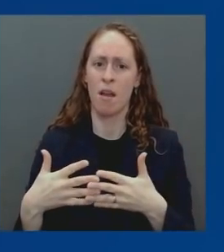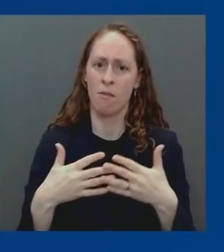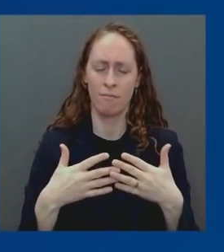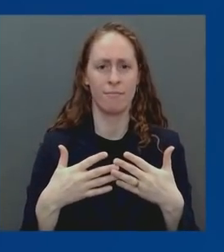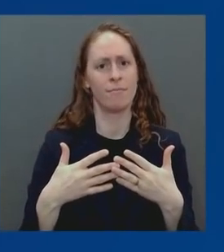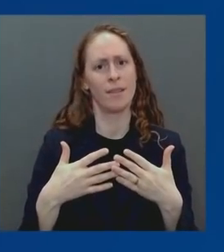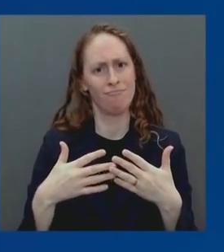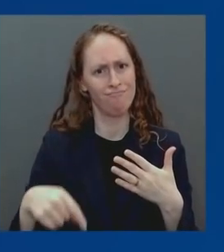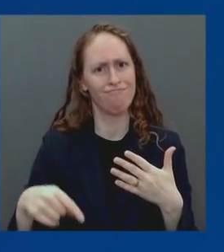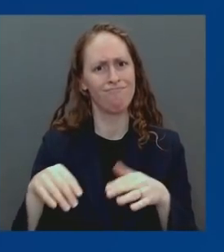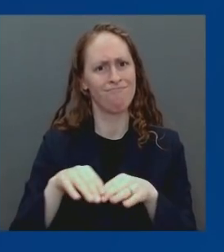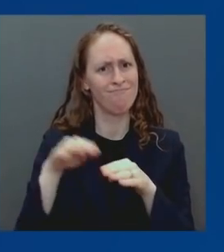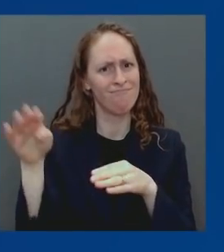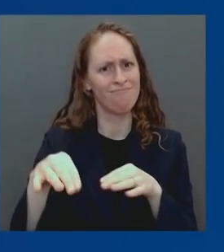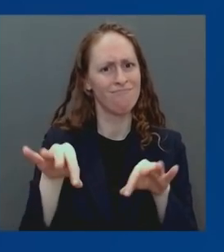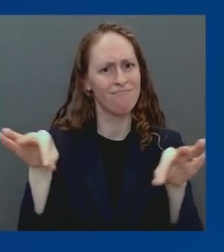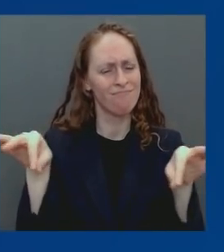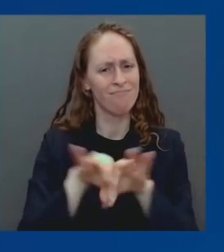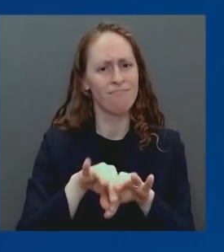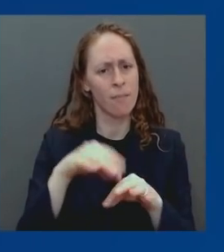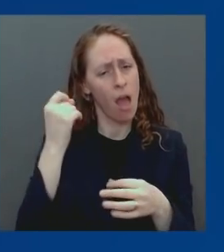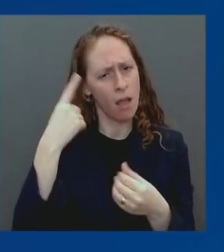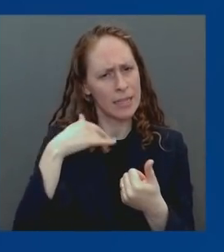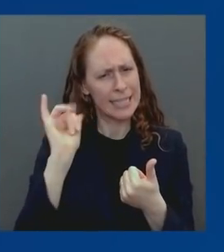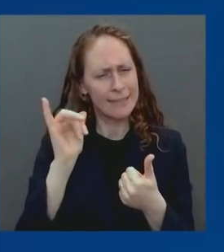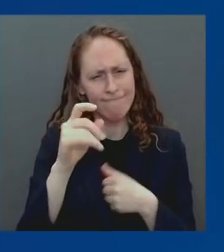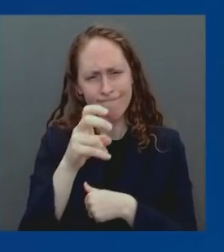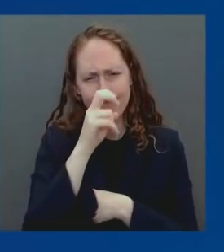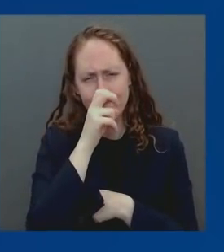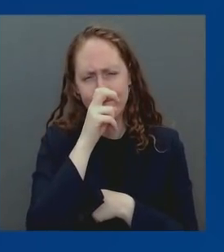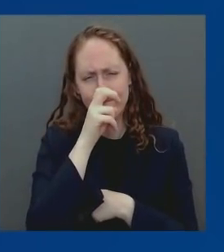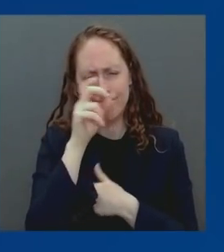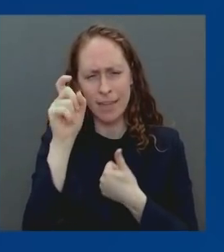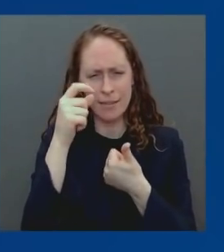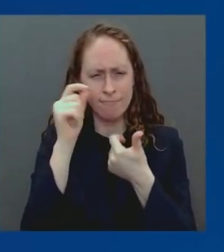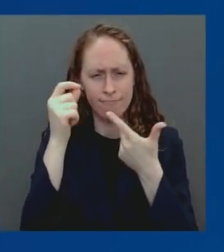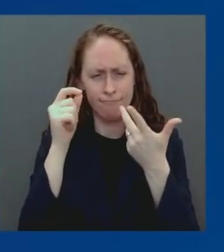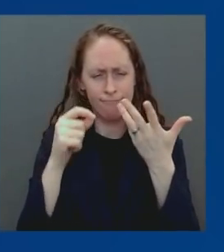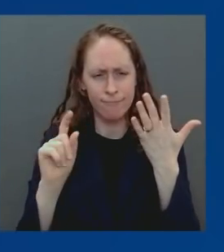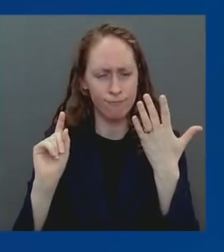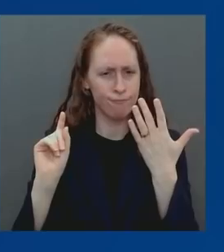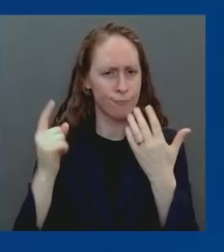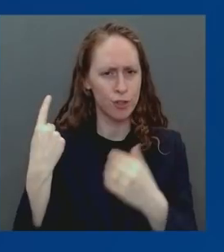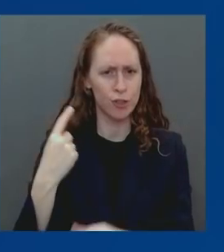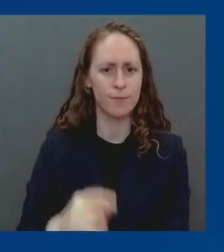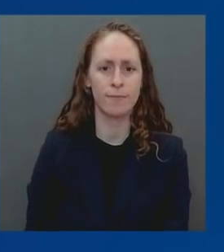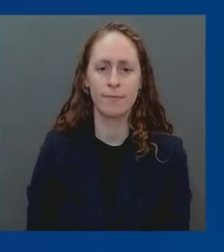for our kids under five. And please know that the FDA will not cut any corners in their review process.